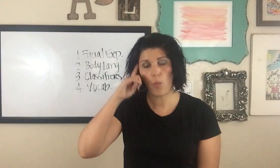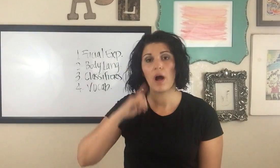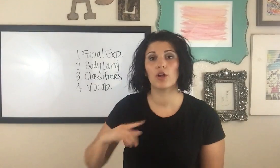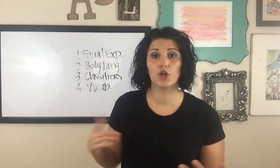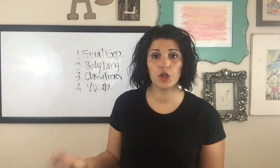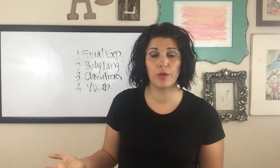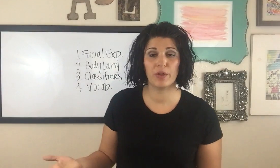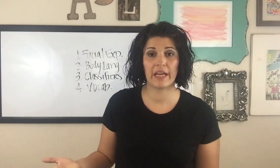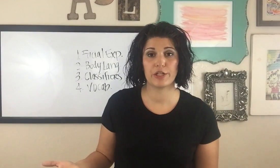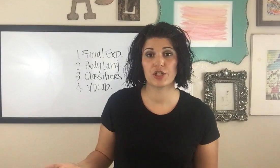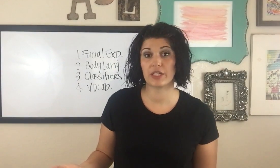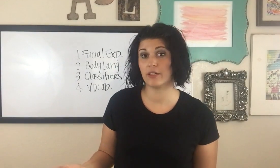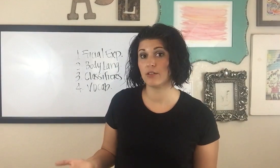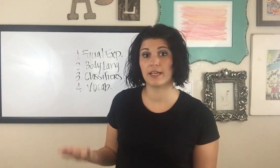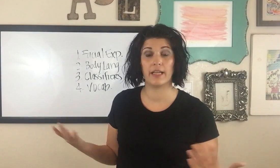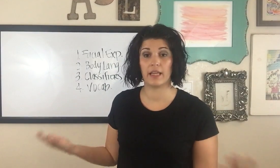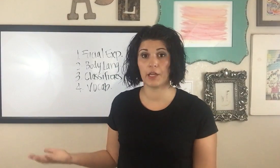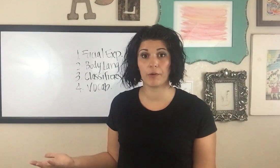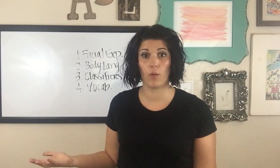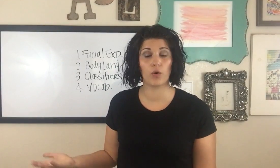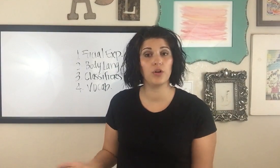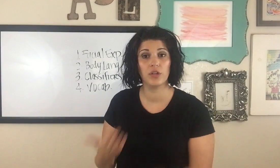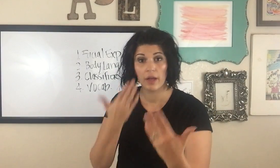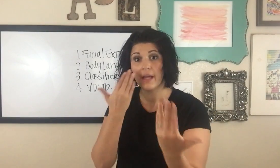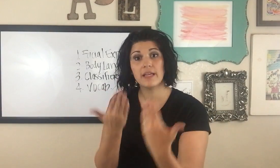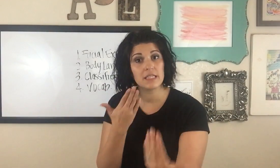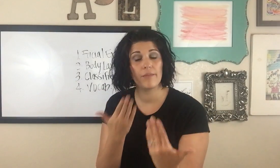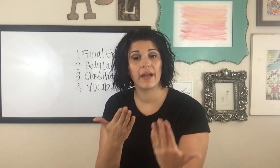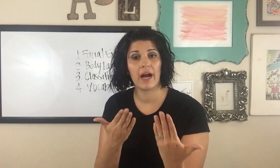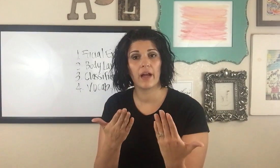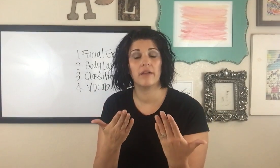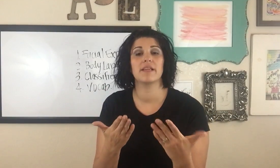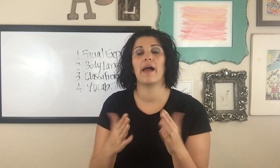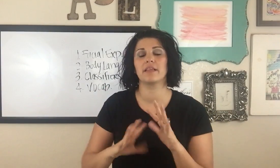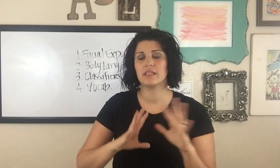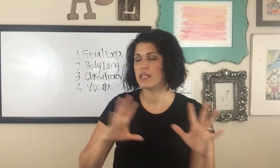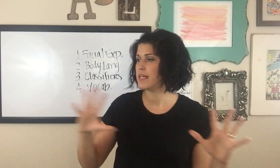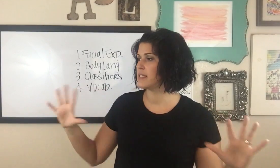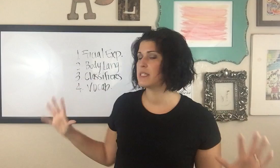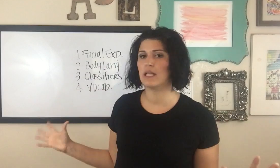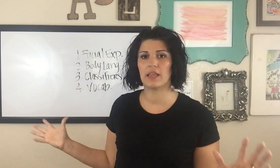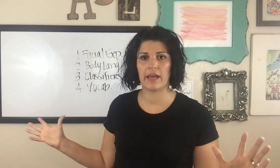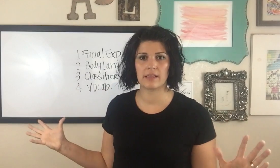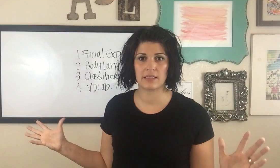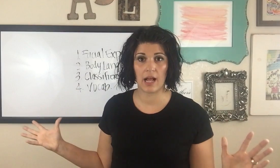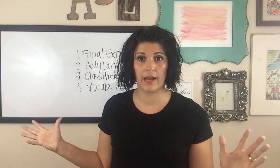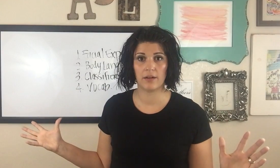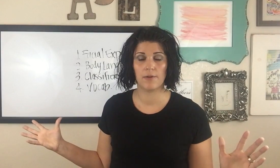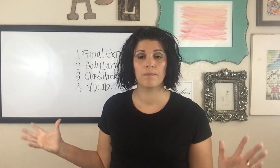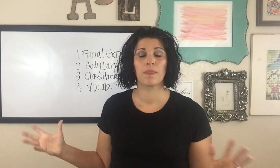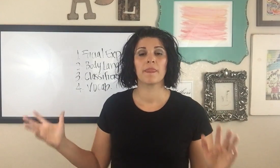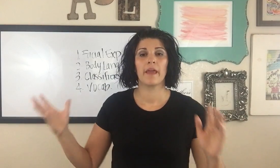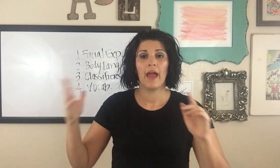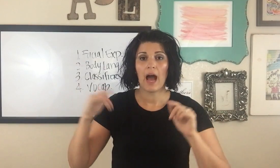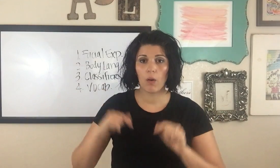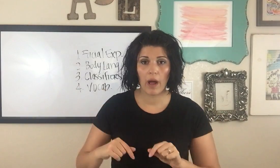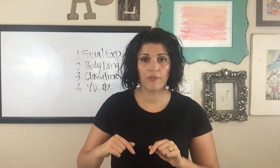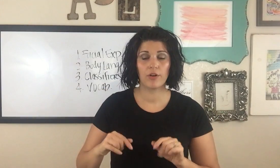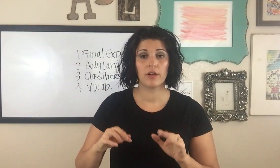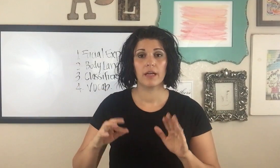And while good communication skills in the hearing world is to make eye contact, it's easy to let that slide. However,